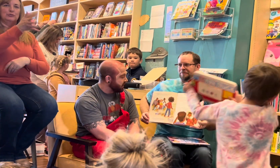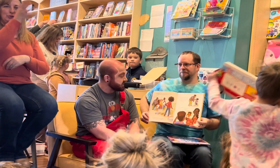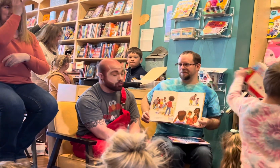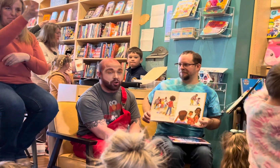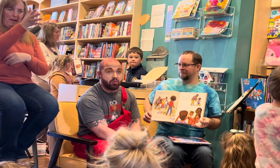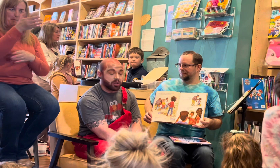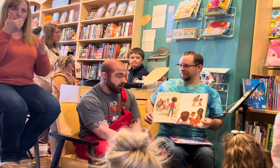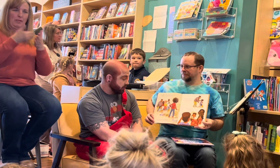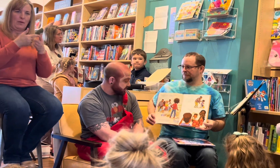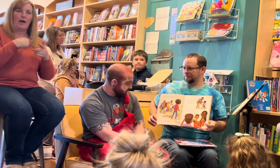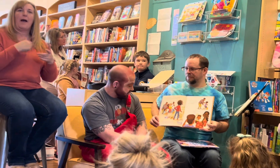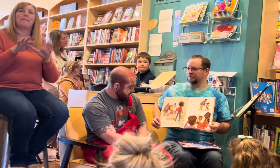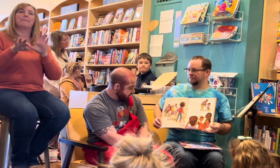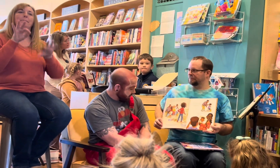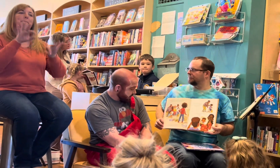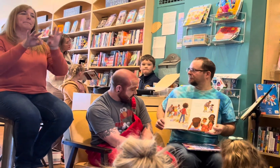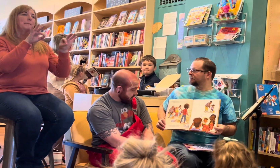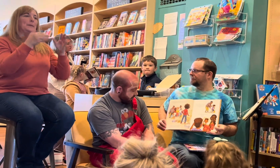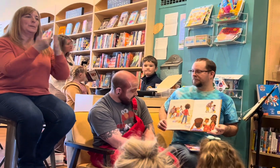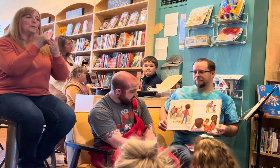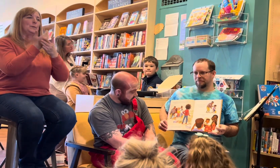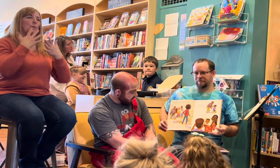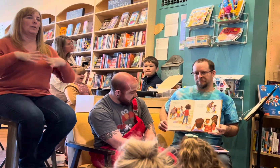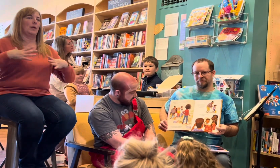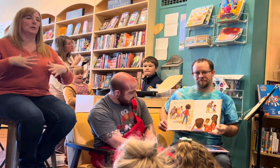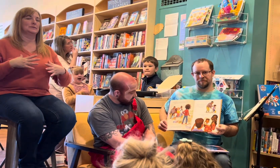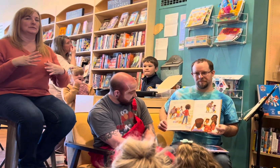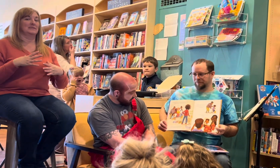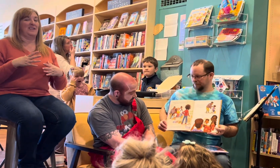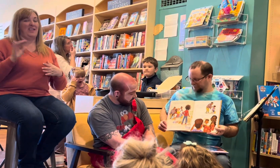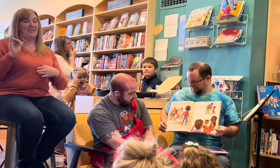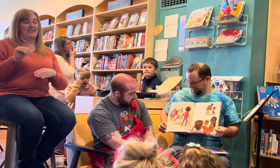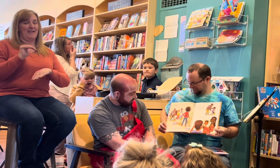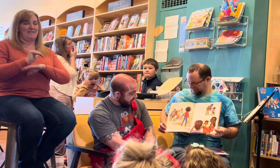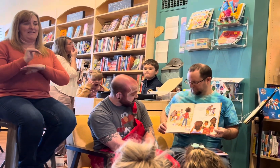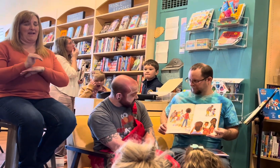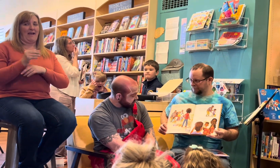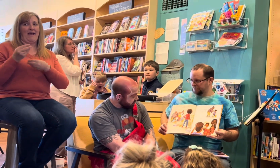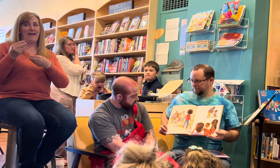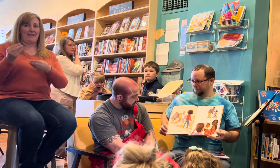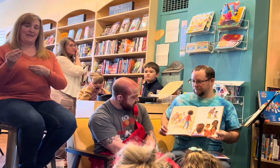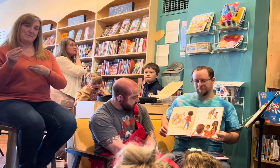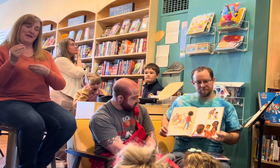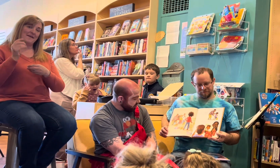picked out new clothes. That night, I gave my family a fashion show. "You look